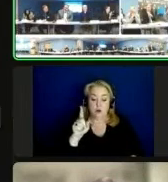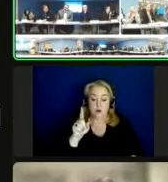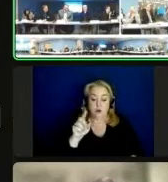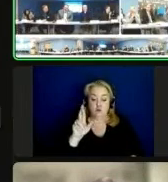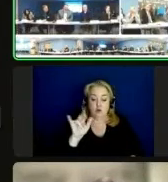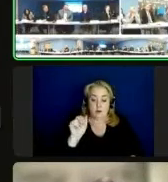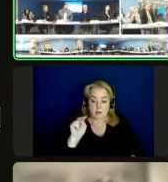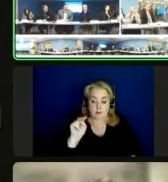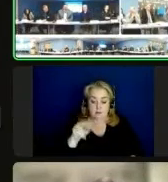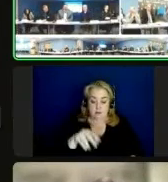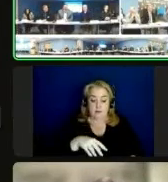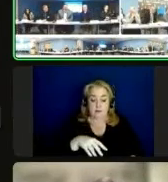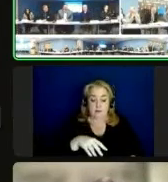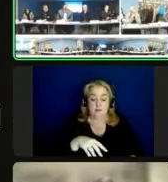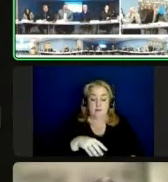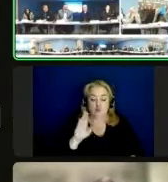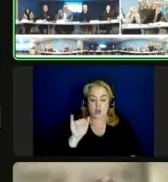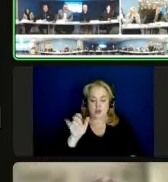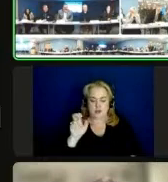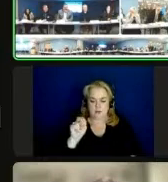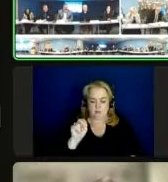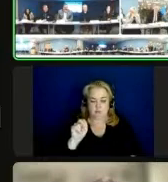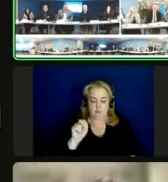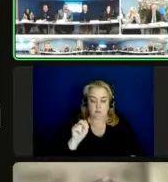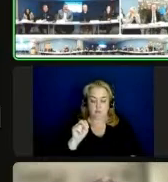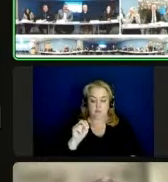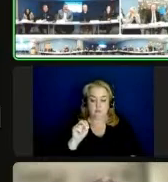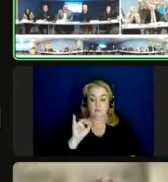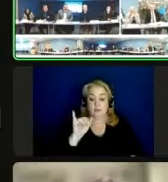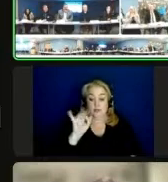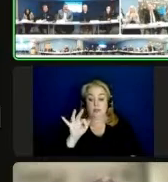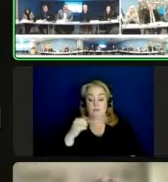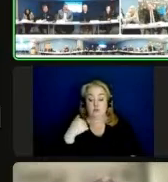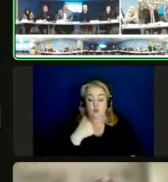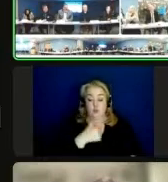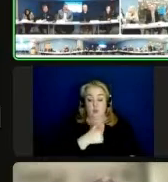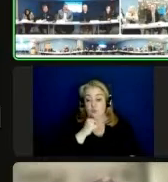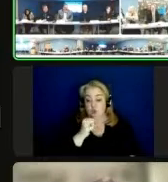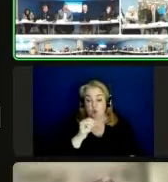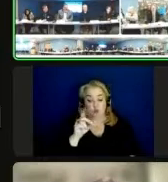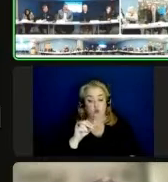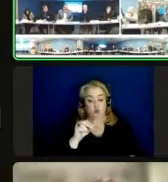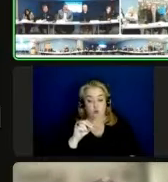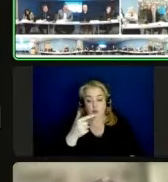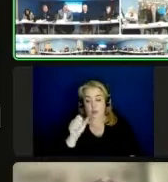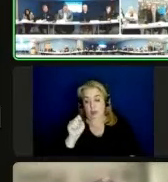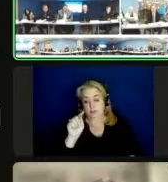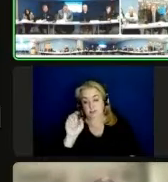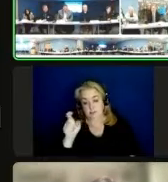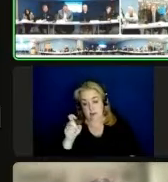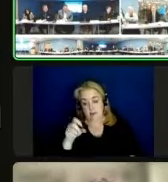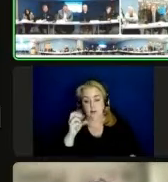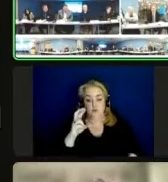I HAVE A QUICK QUESTION ANDLE. COMING AND I'M SORRY IT'S NOT